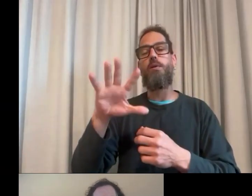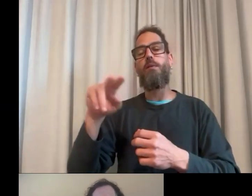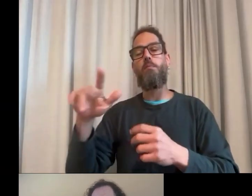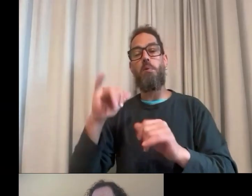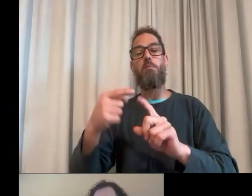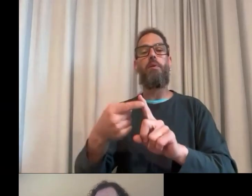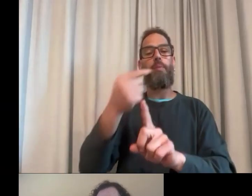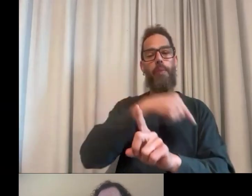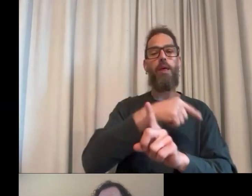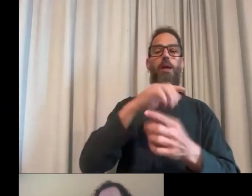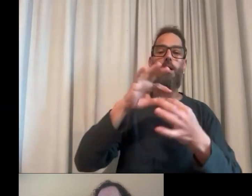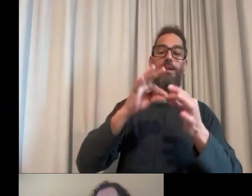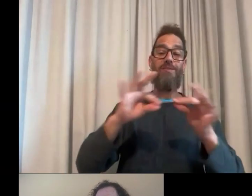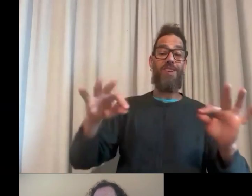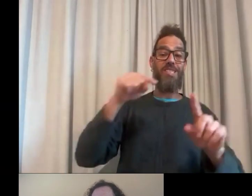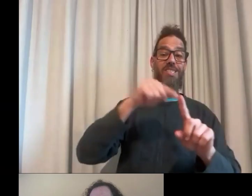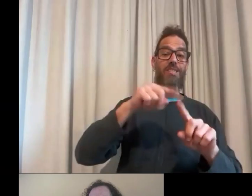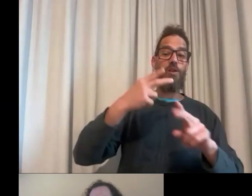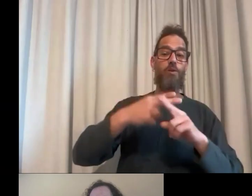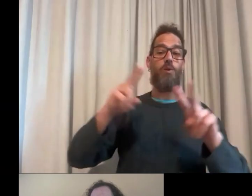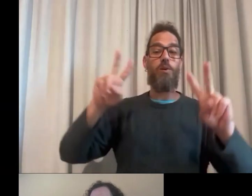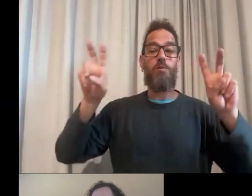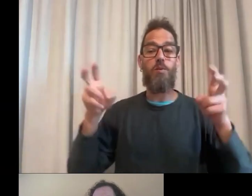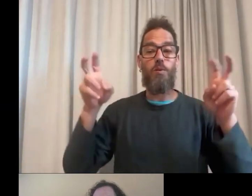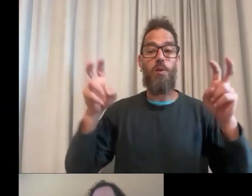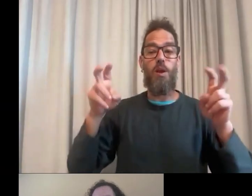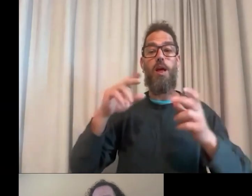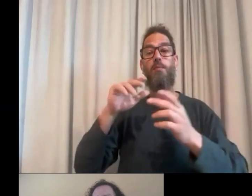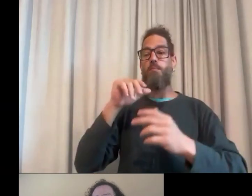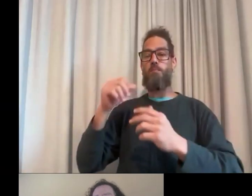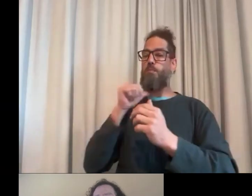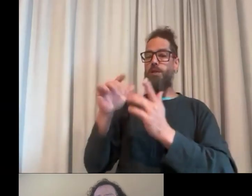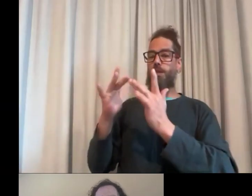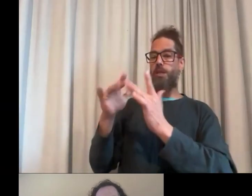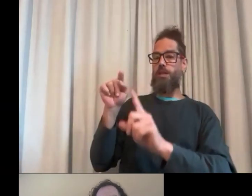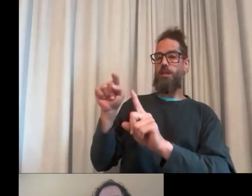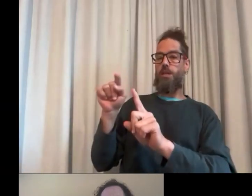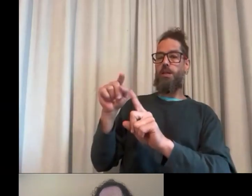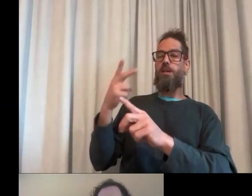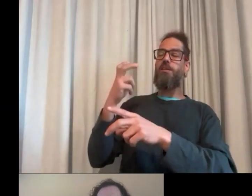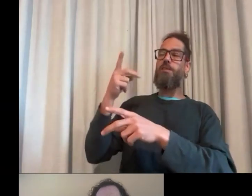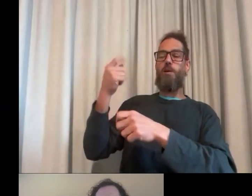And it's kind of confusing, but it's in there, so we got to reference it back. So whether you call them non-web documents